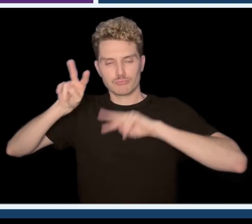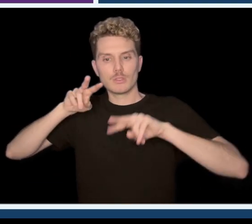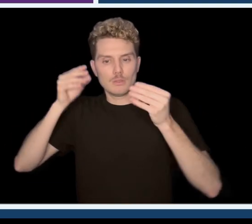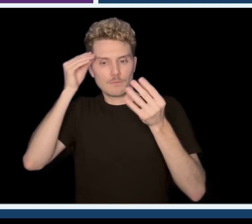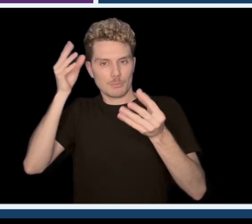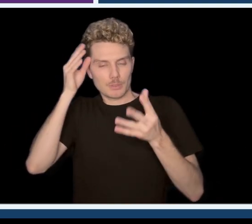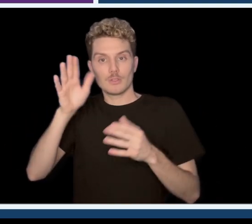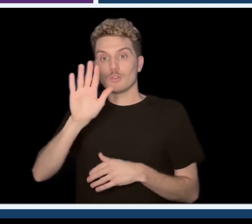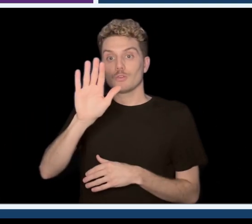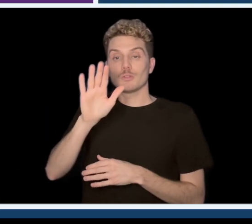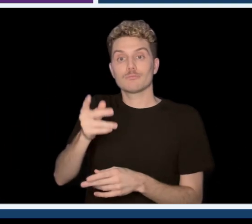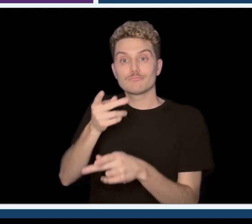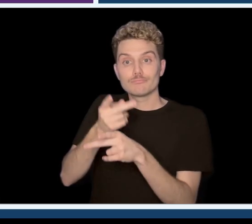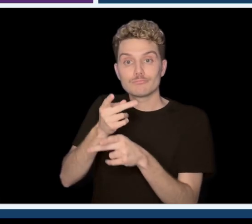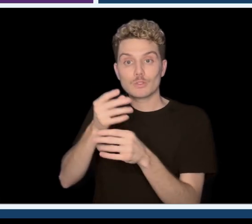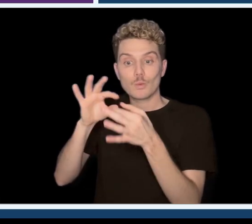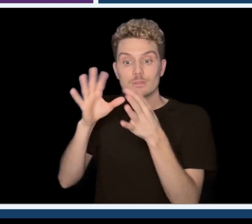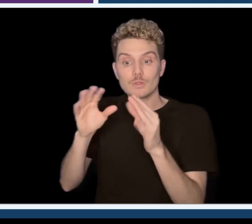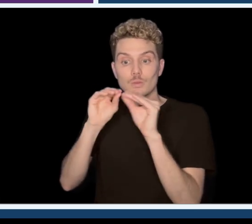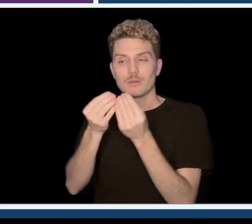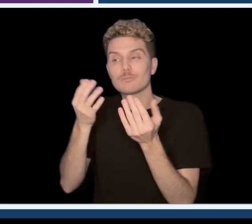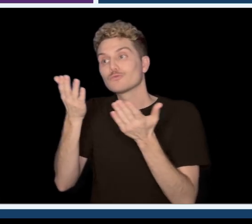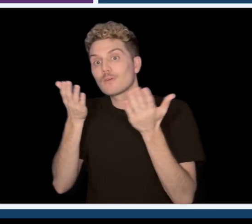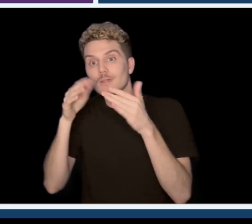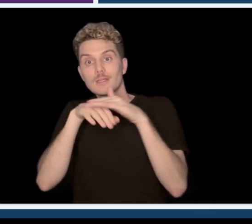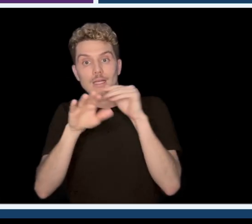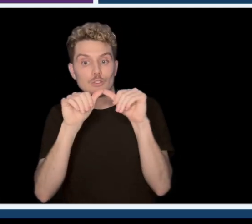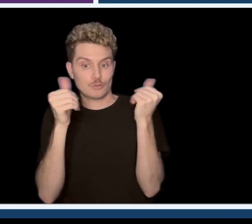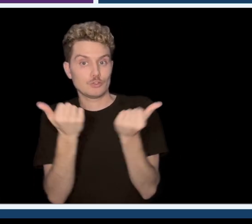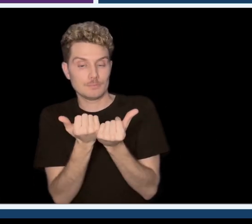your Care Coordination Organization or Service Access Agency